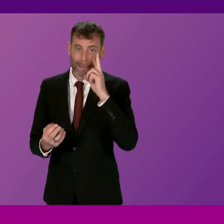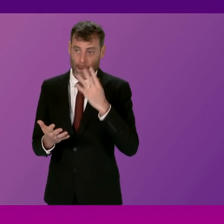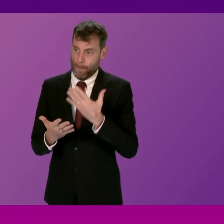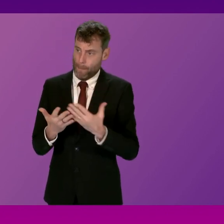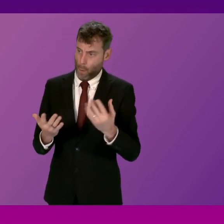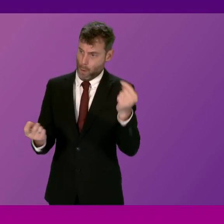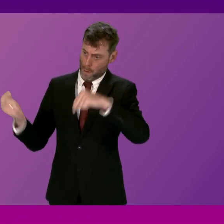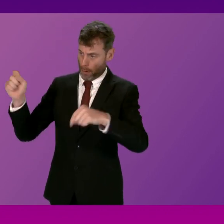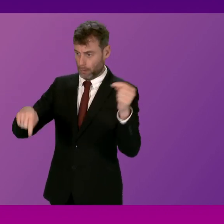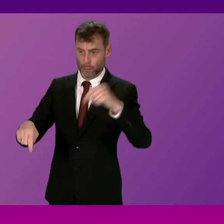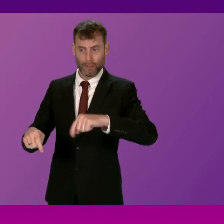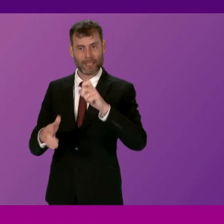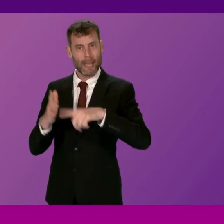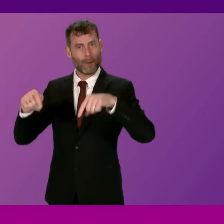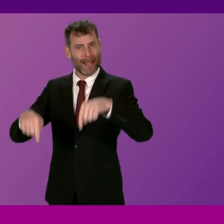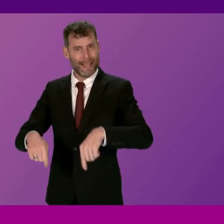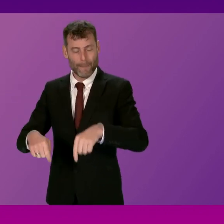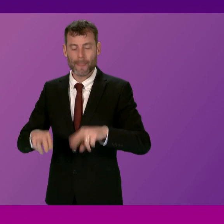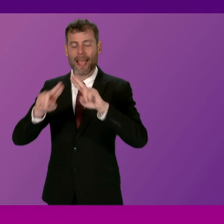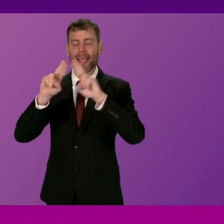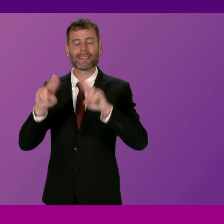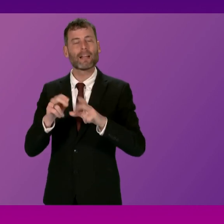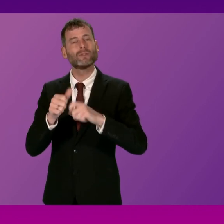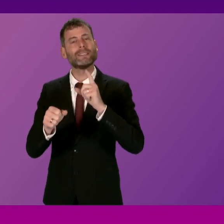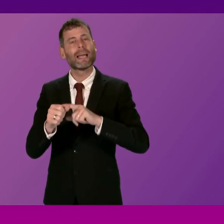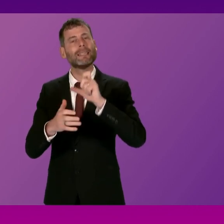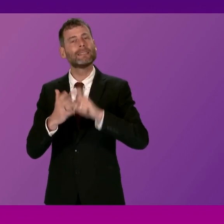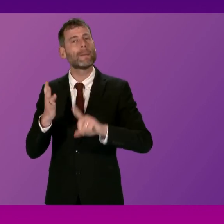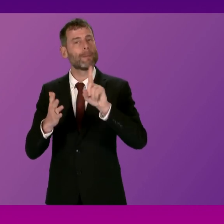The international day of disabled people was first declared back in 1992, when I was just